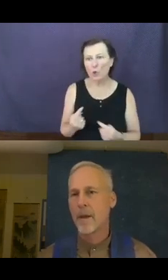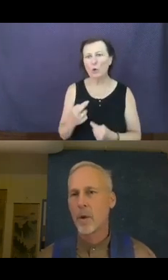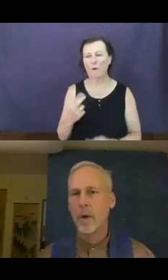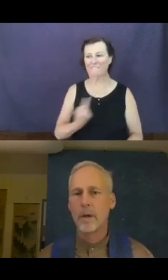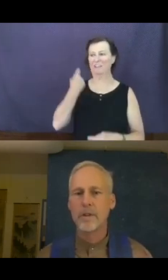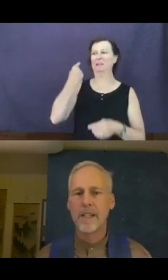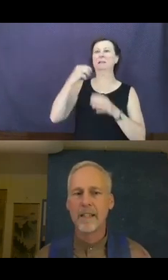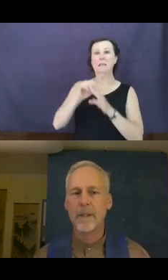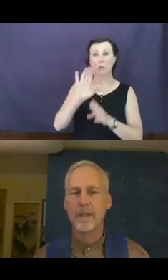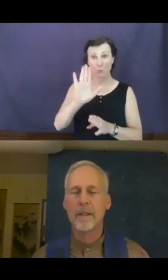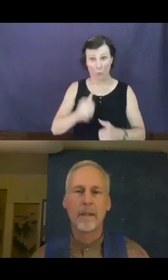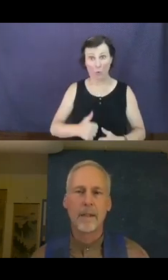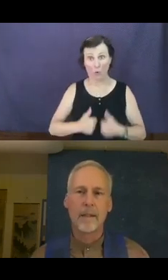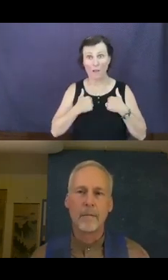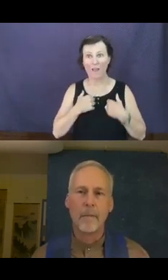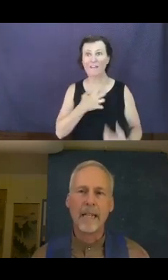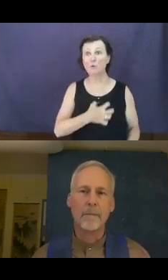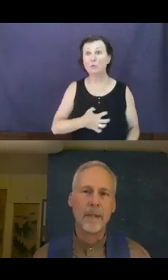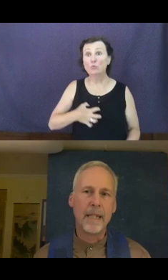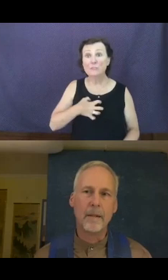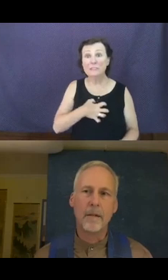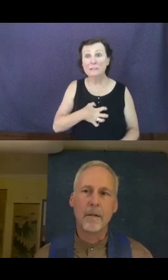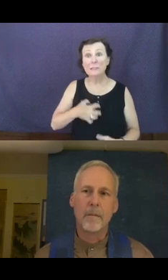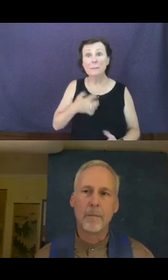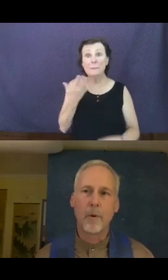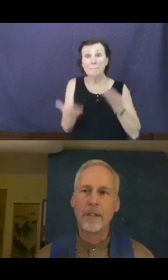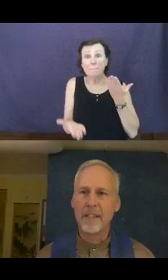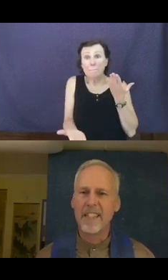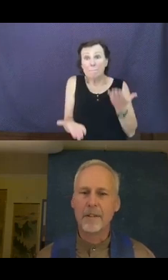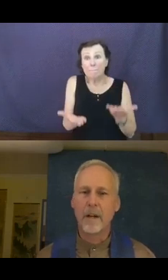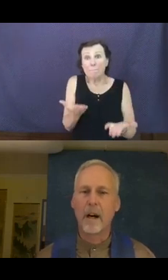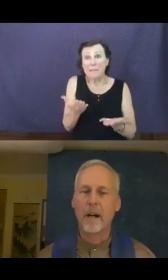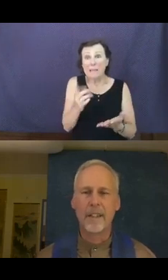where resentment might be poisoning your heart,